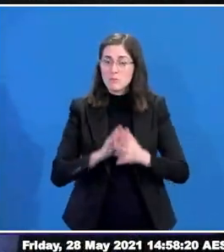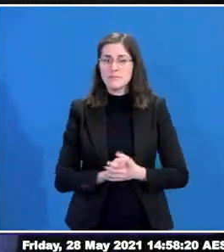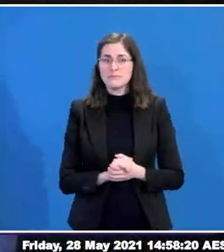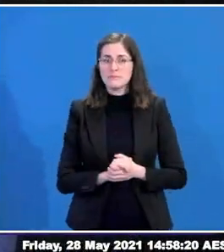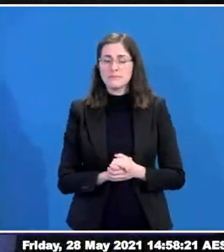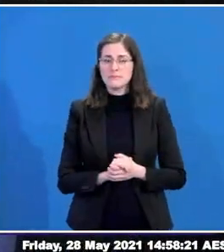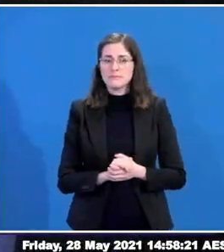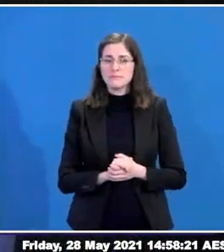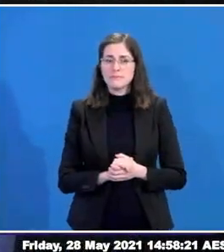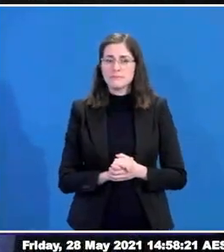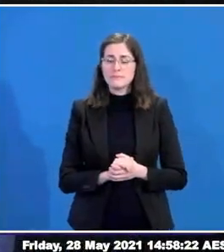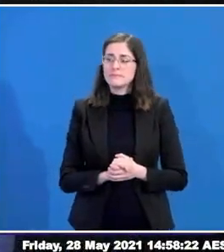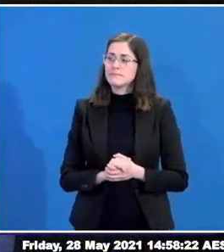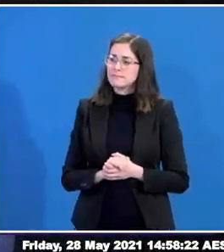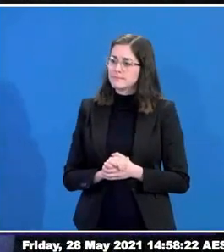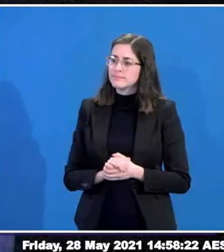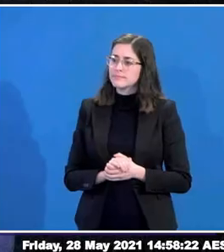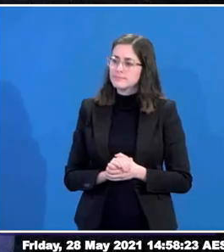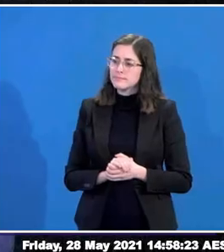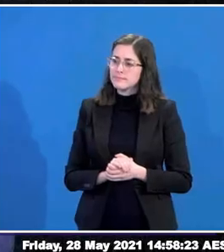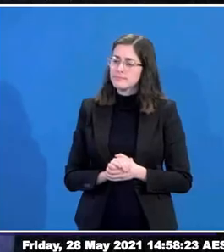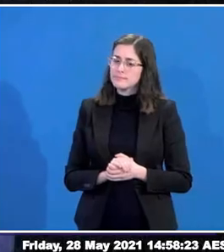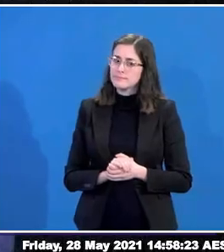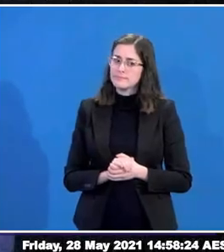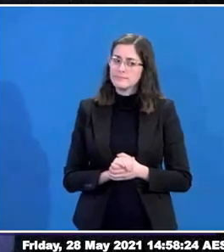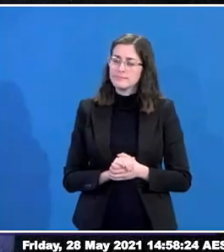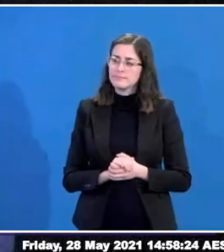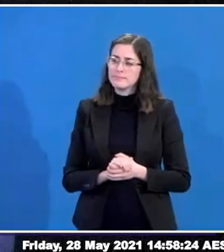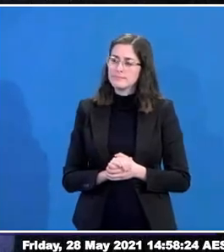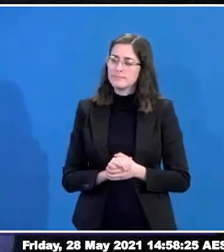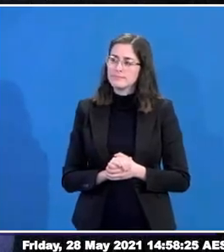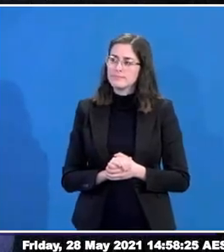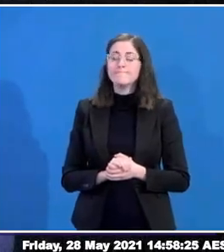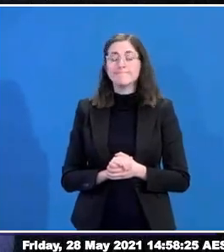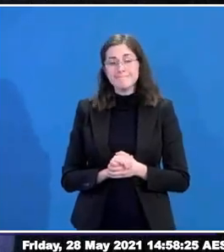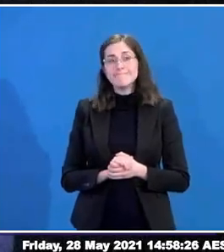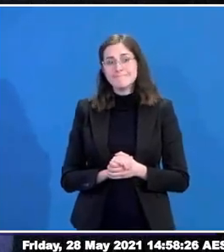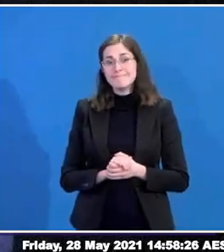Frequently, these matters will touch on the conduct of workers.